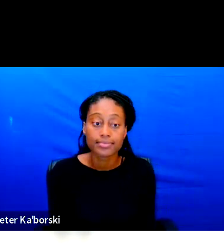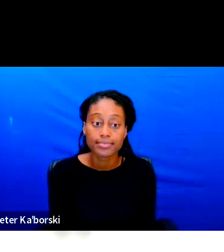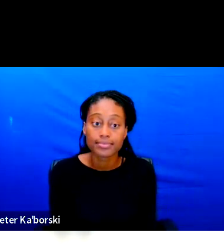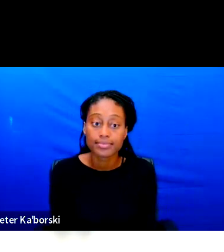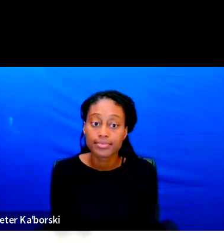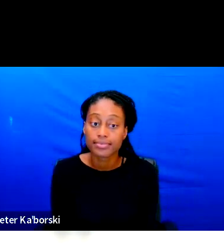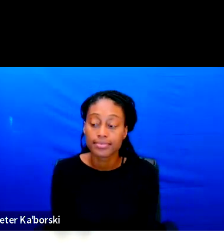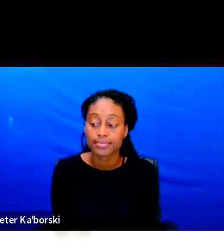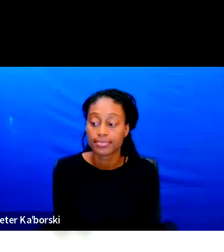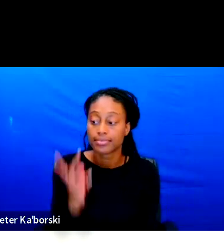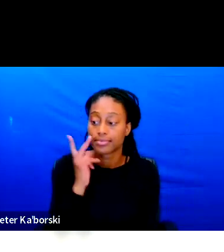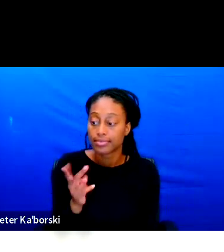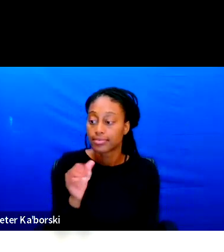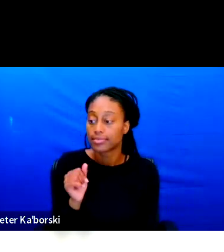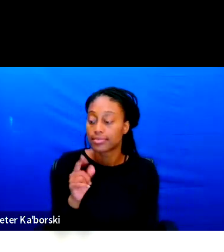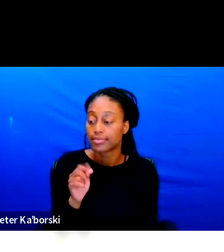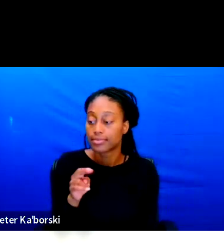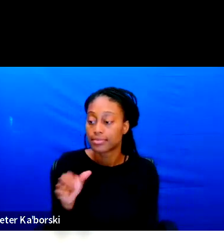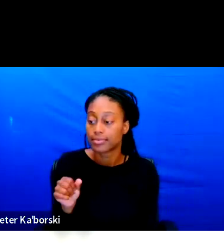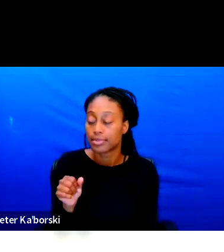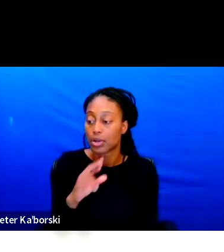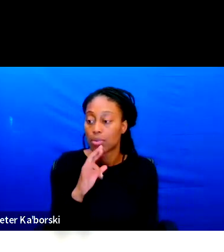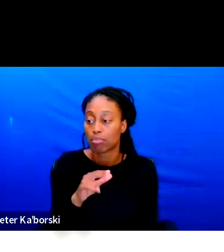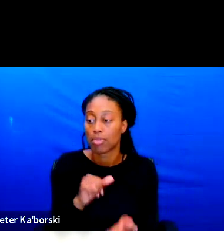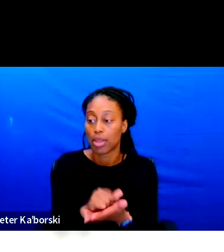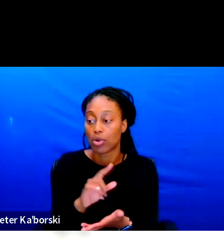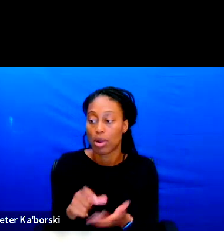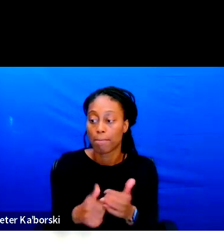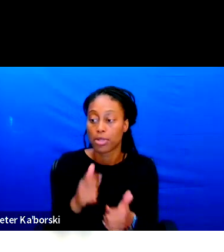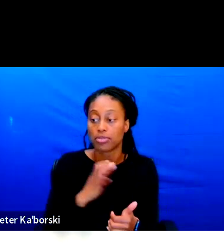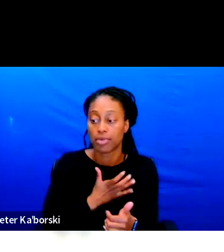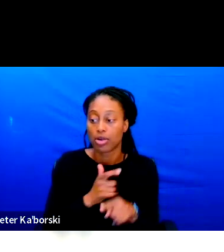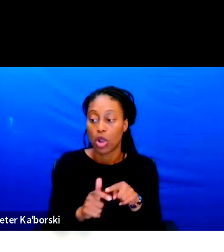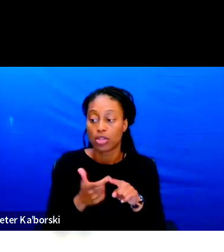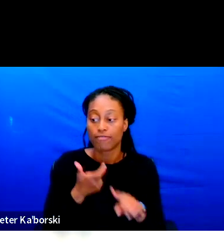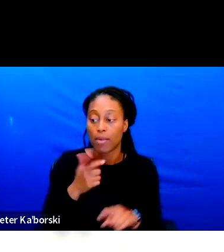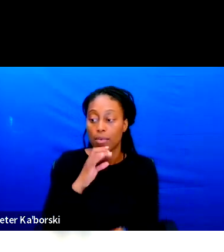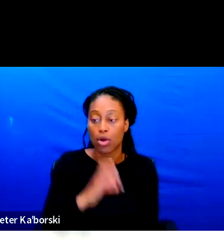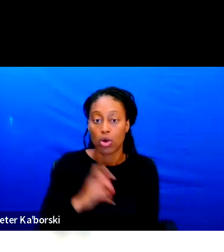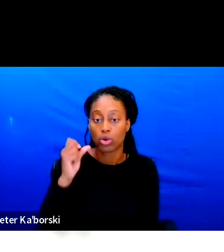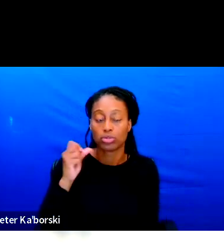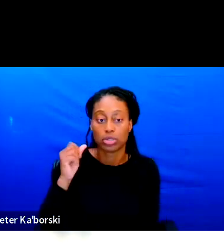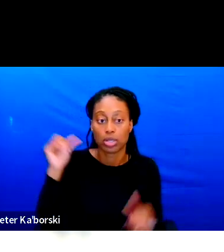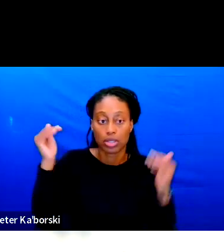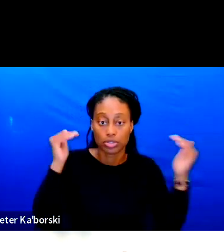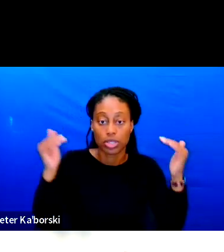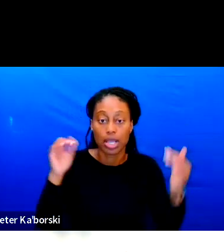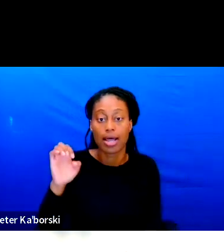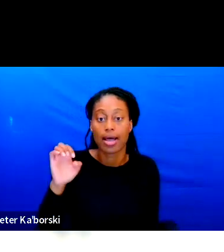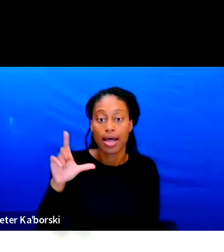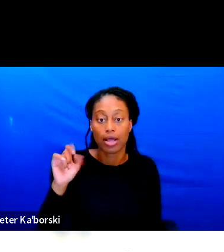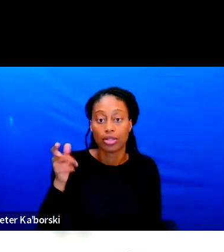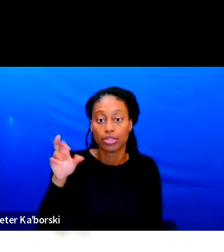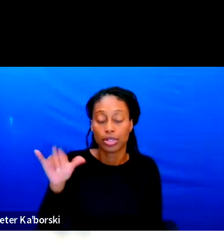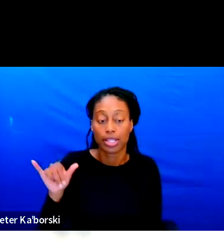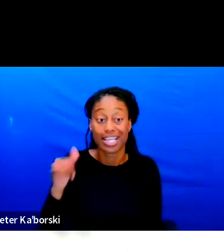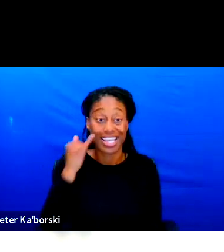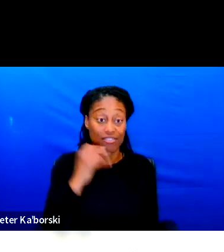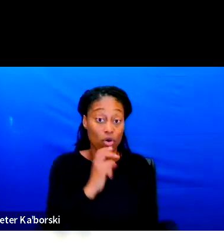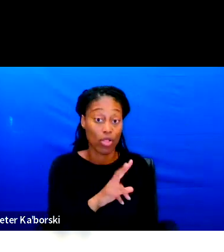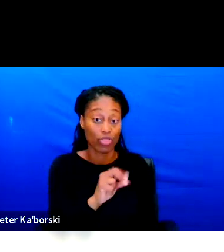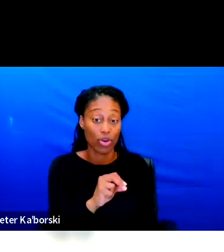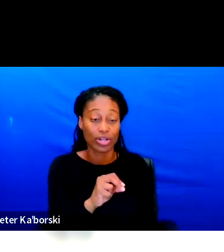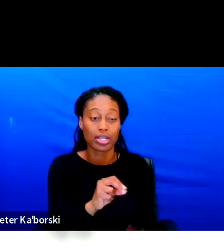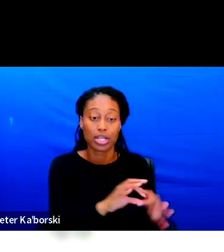Adam Ayers w/ APRIL: I see, Adina replied to that question, said, most of our calls are also coming from older adults, the elderly as well. If they're under 30. It's usually in regard to an elderly parent.